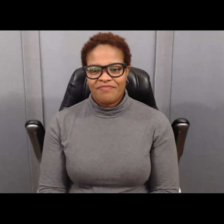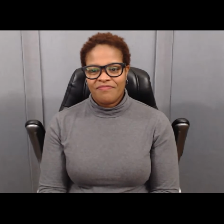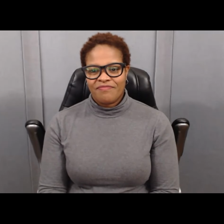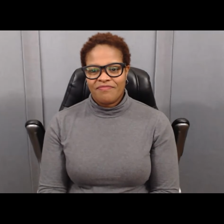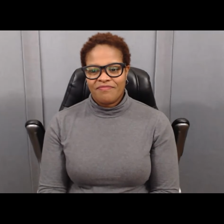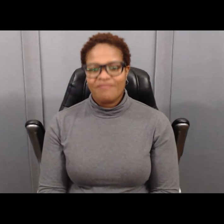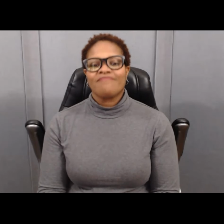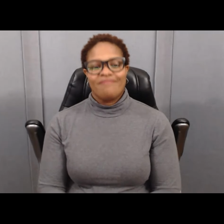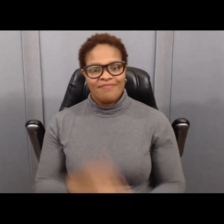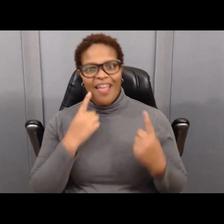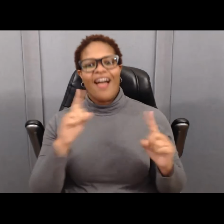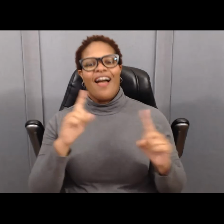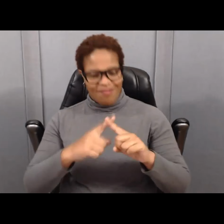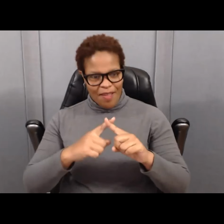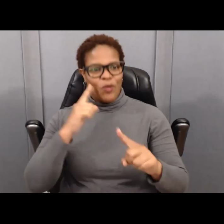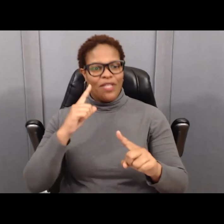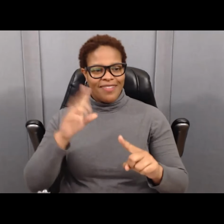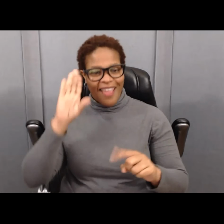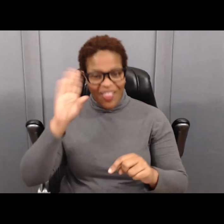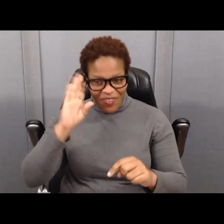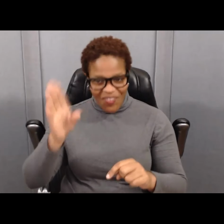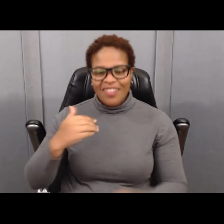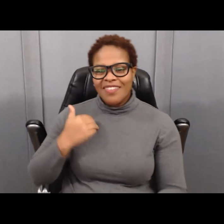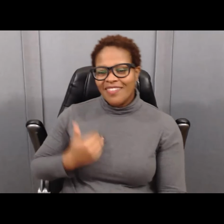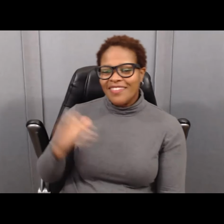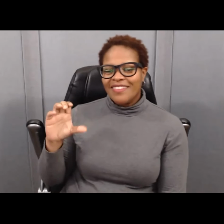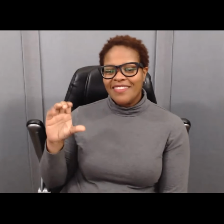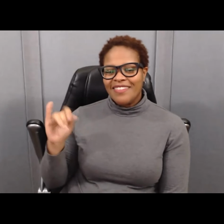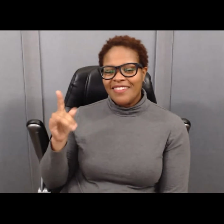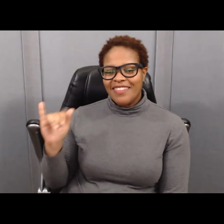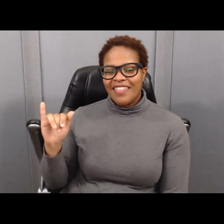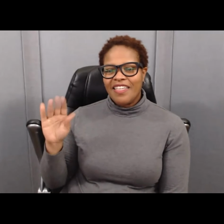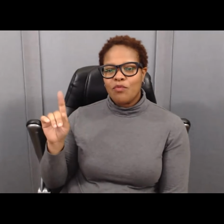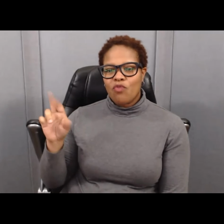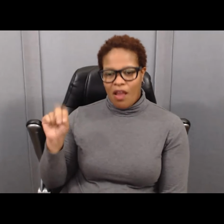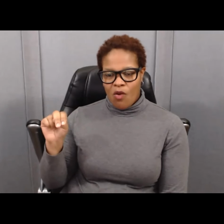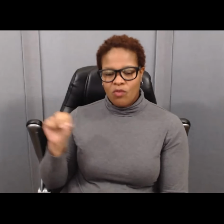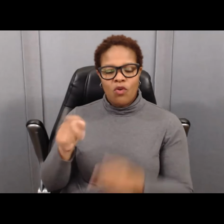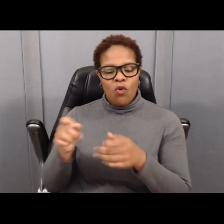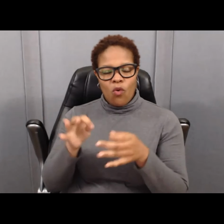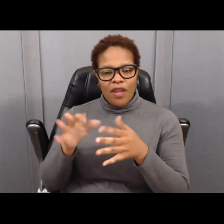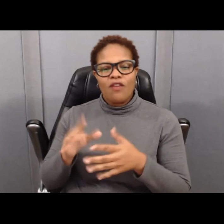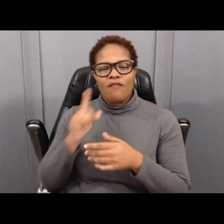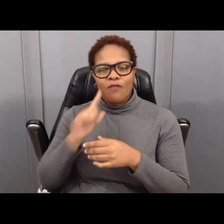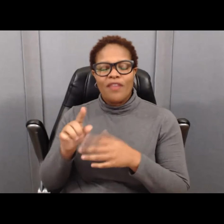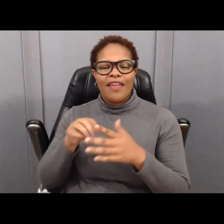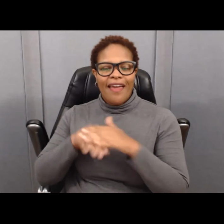There, I'm unmuted. Hello all, my name is Cindy Brown, I am the coordinator for the Access/VSA International Network.